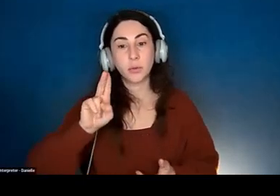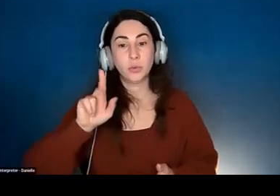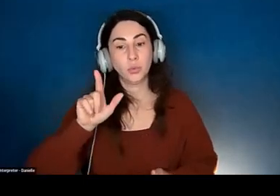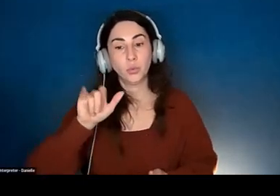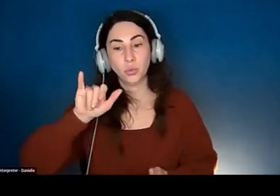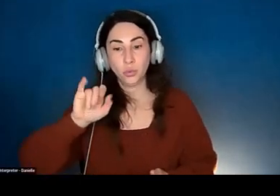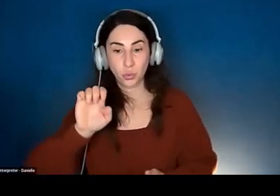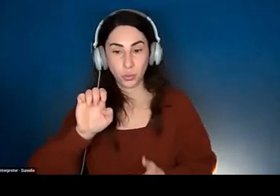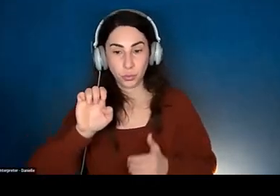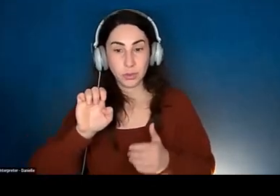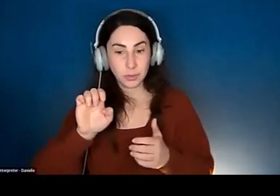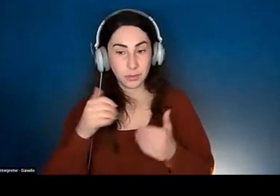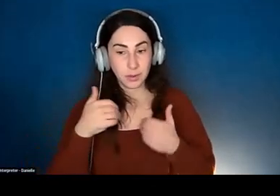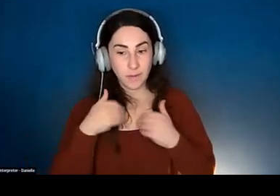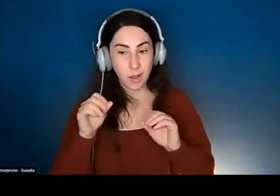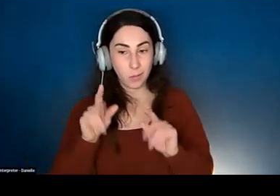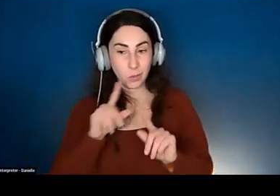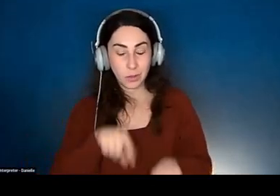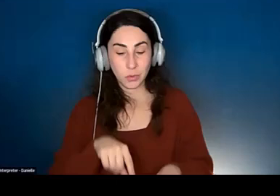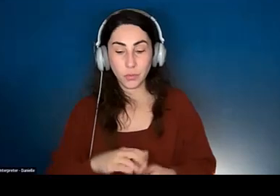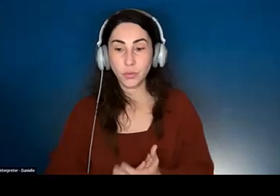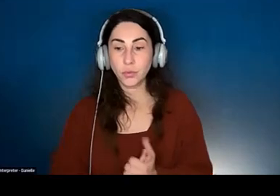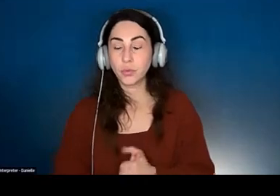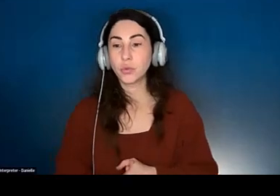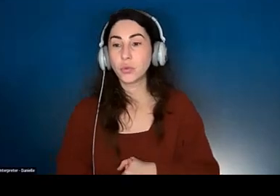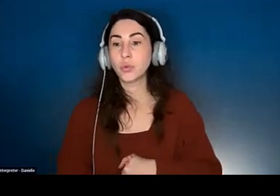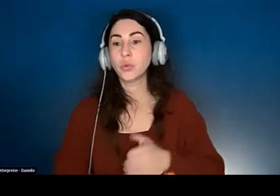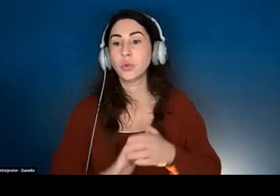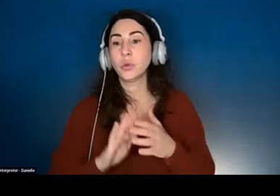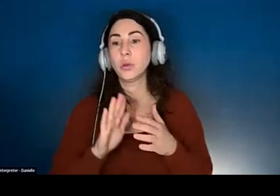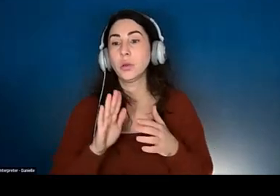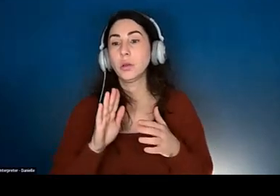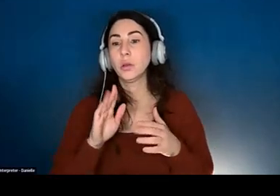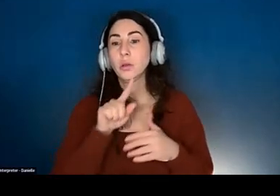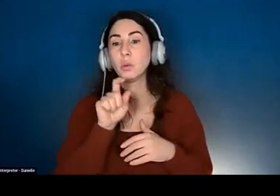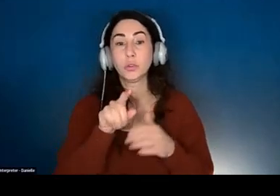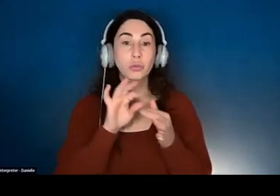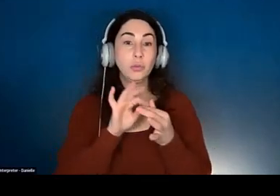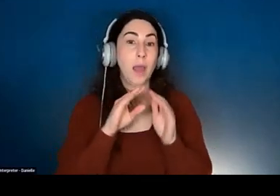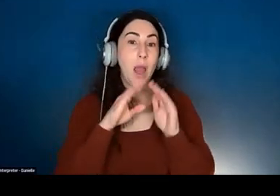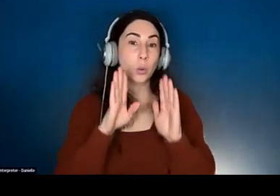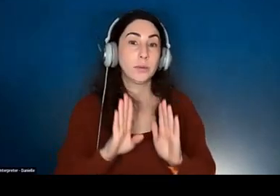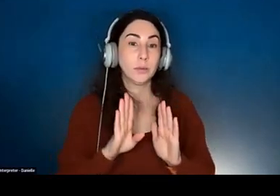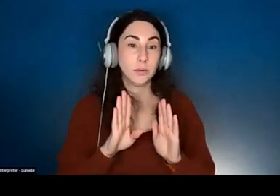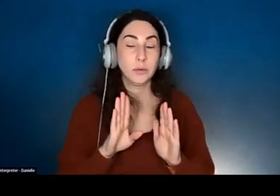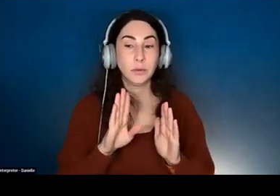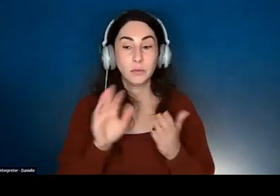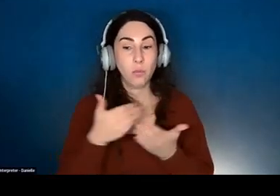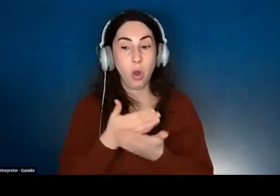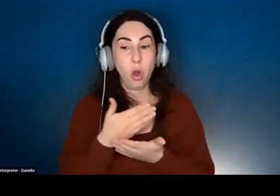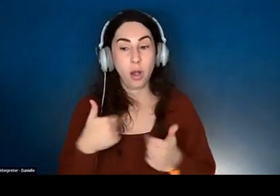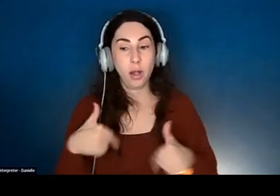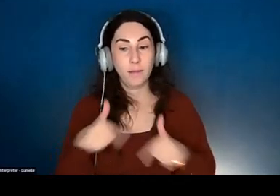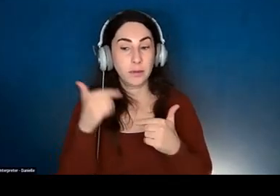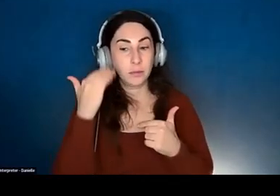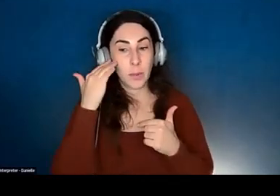answer it's about housing and I think that we all know how important housing is to the transition